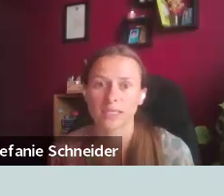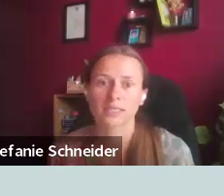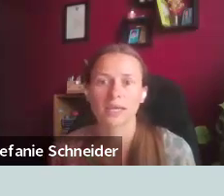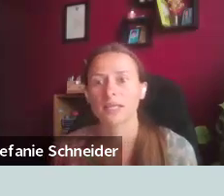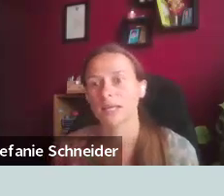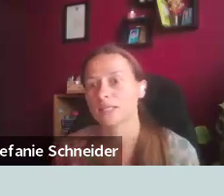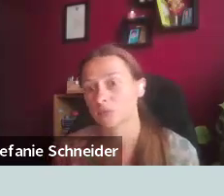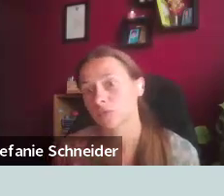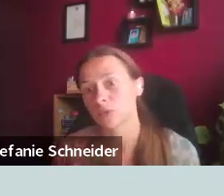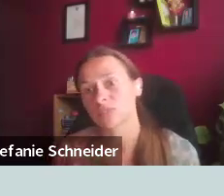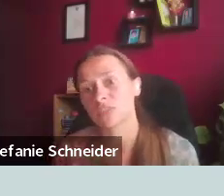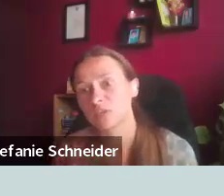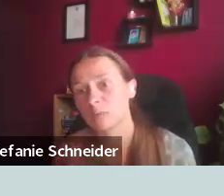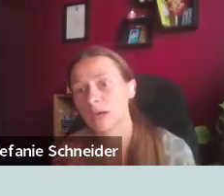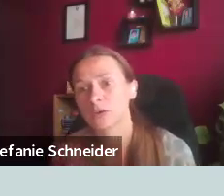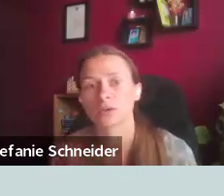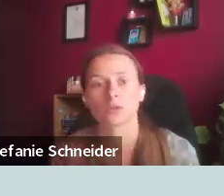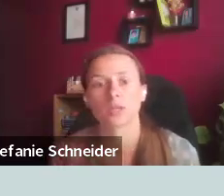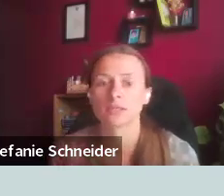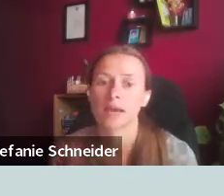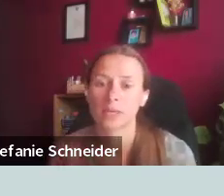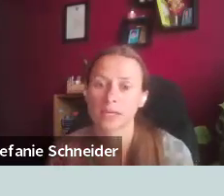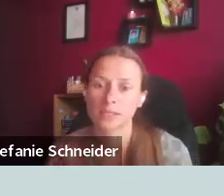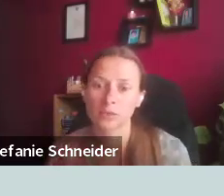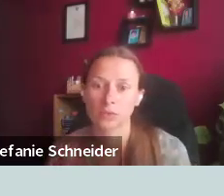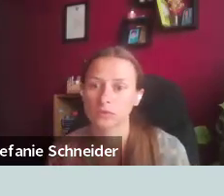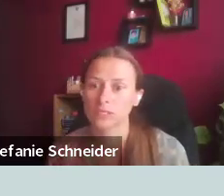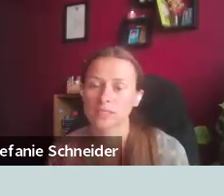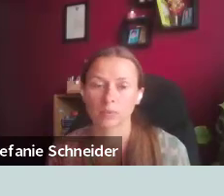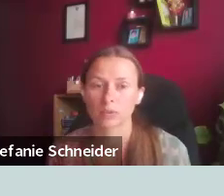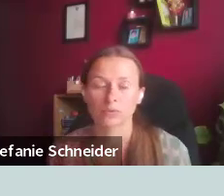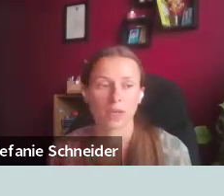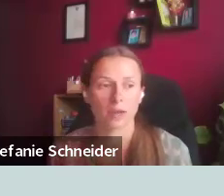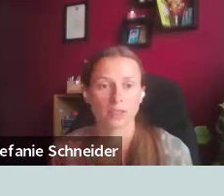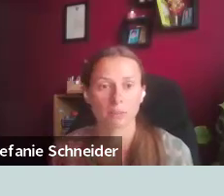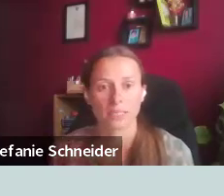process. that these reviewers receive feedback and also that applicants who, for example,